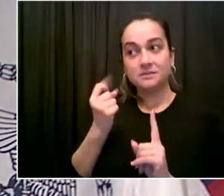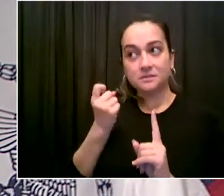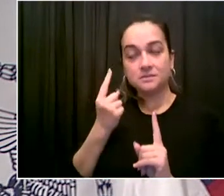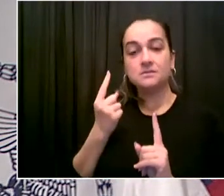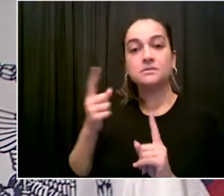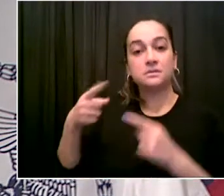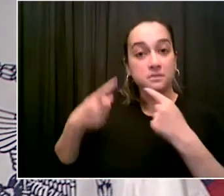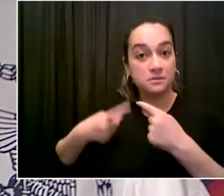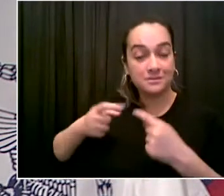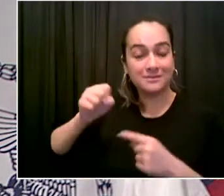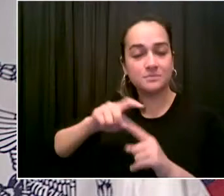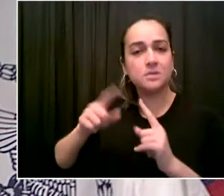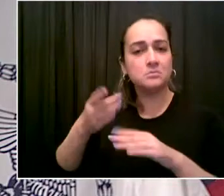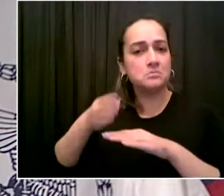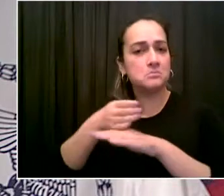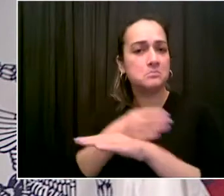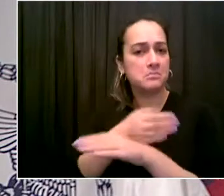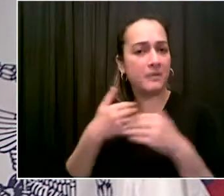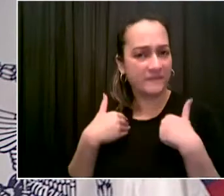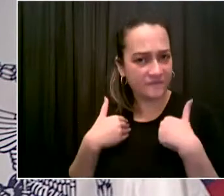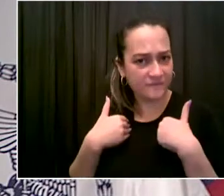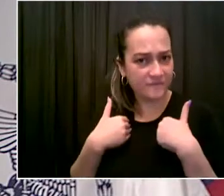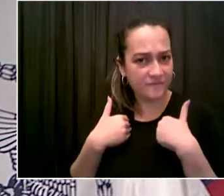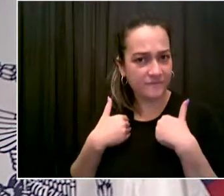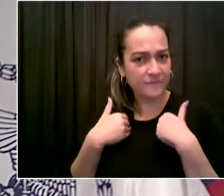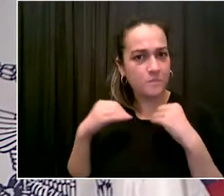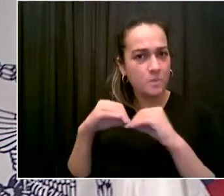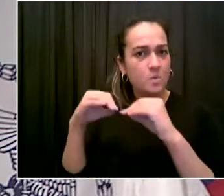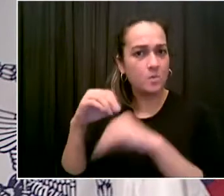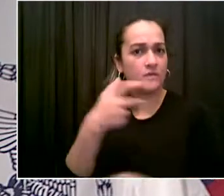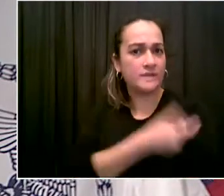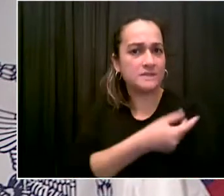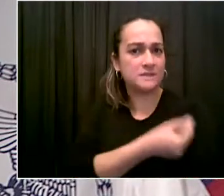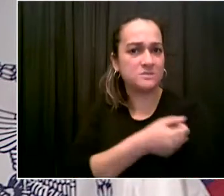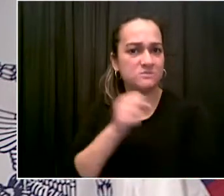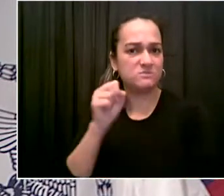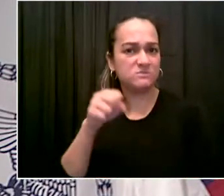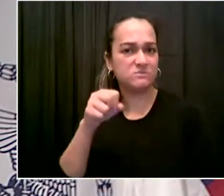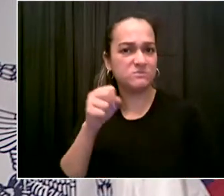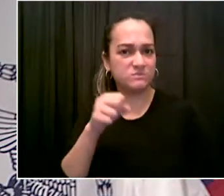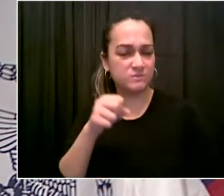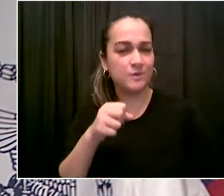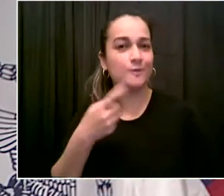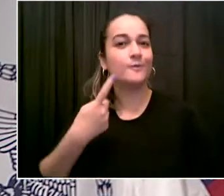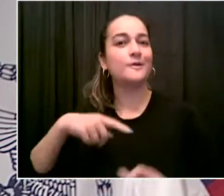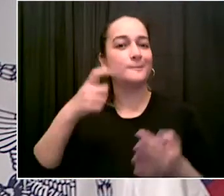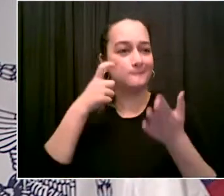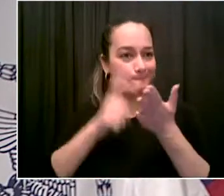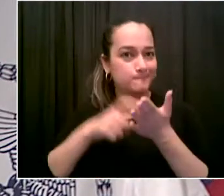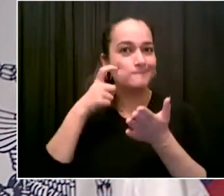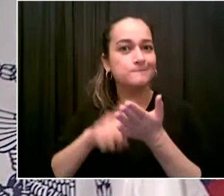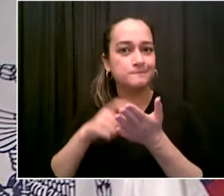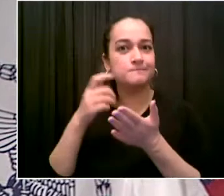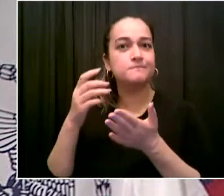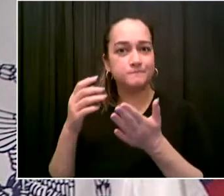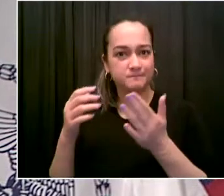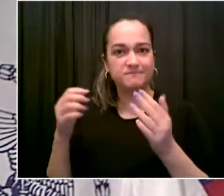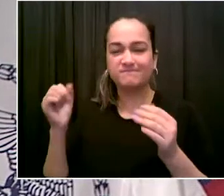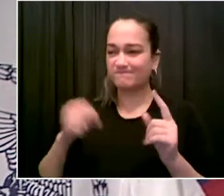WE HAVE SEEN REAL PROGRESS. IN THE BEGINNING THERE WAS A